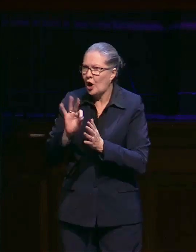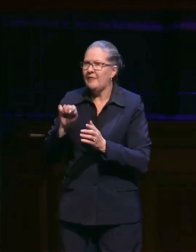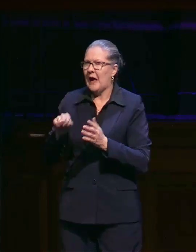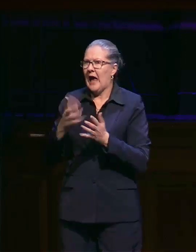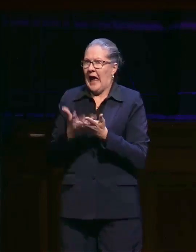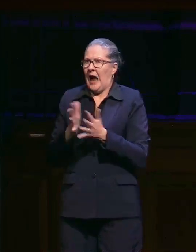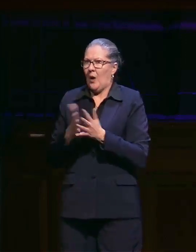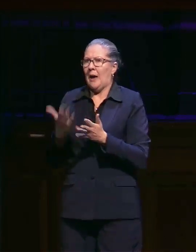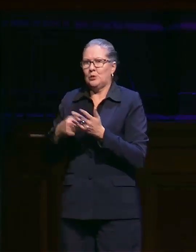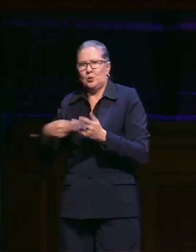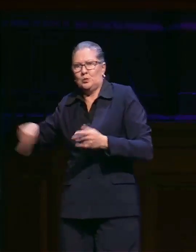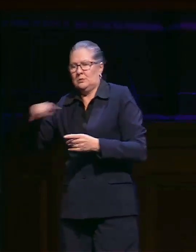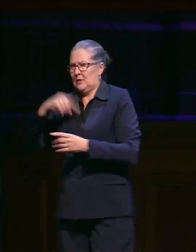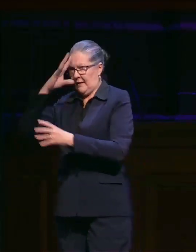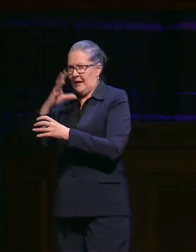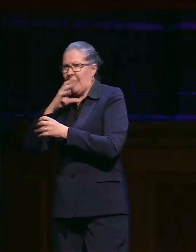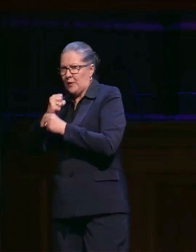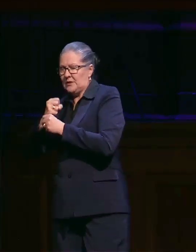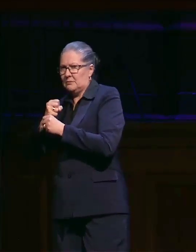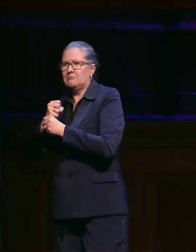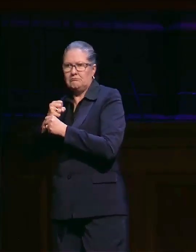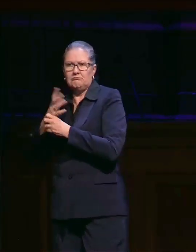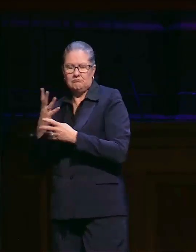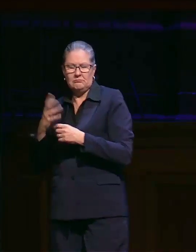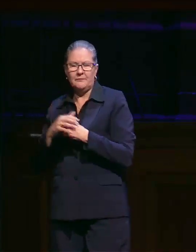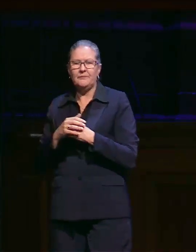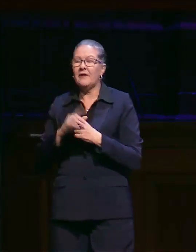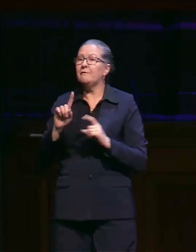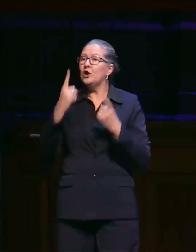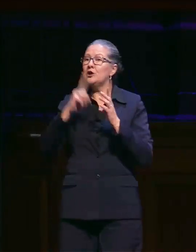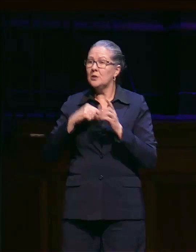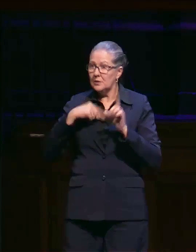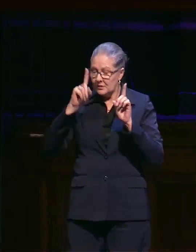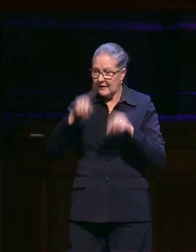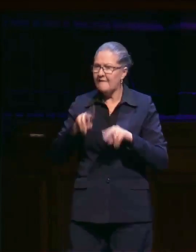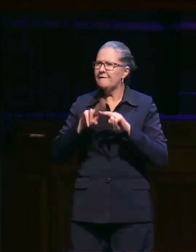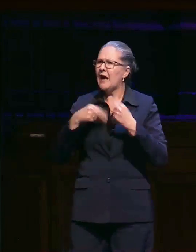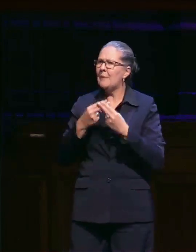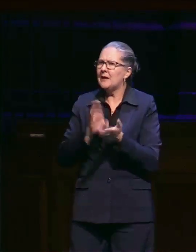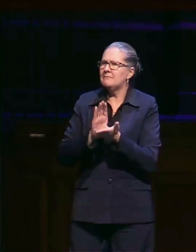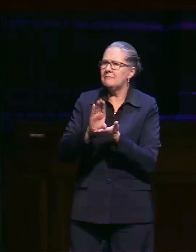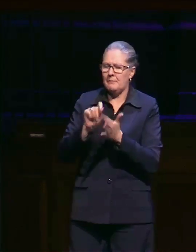politicians so in our first year we introduced a families package giving a